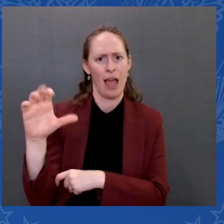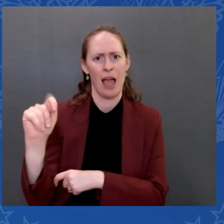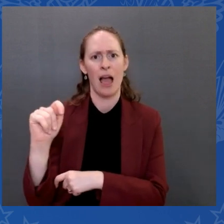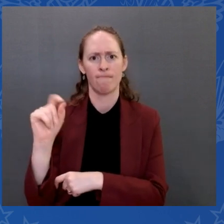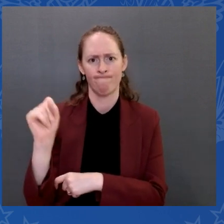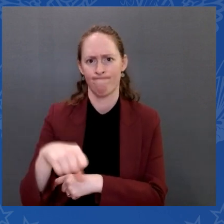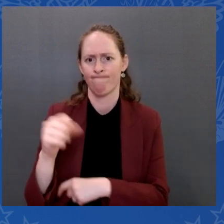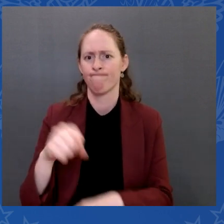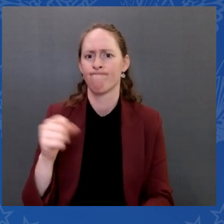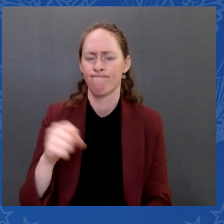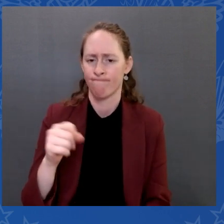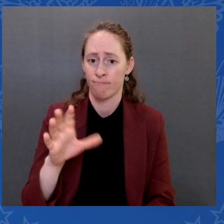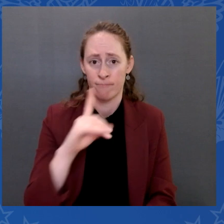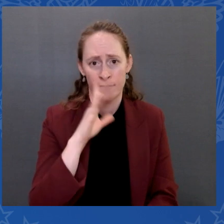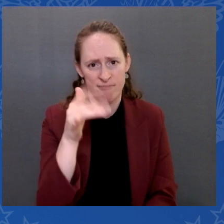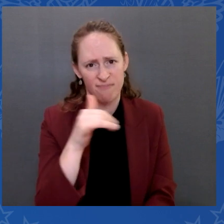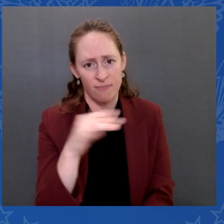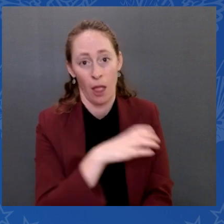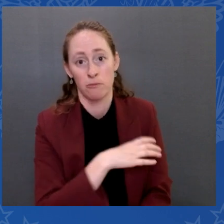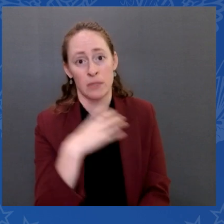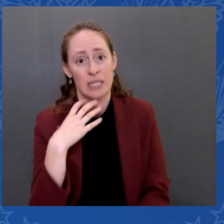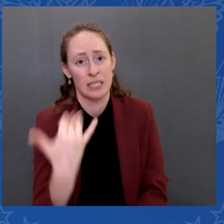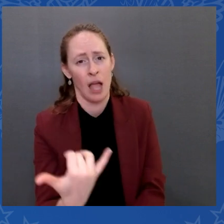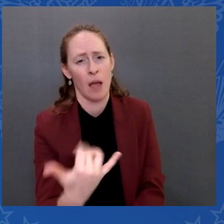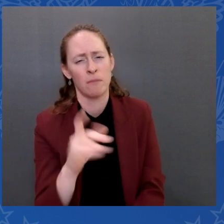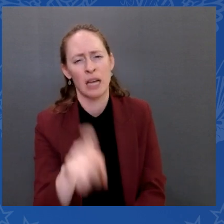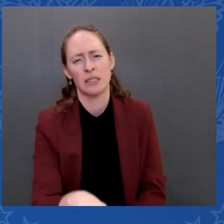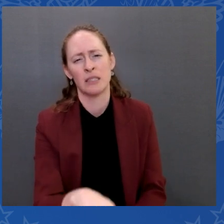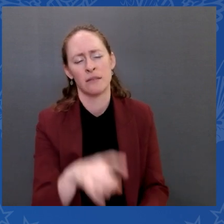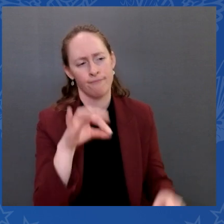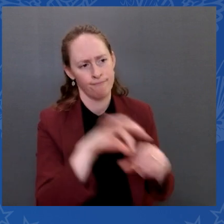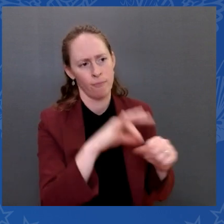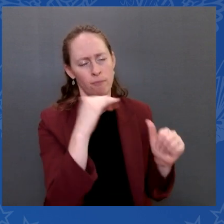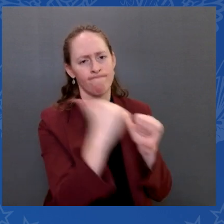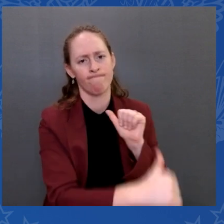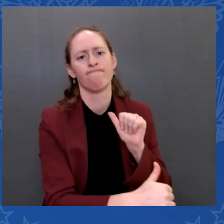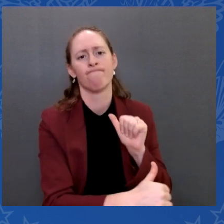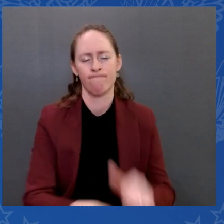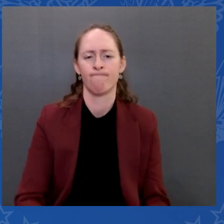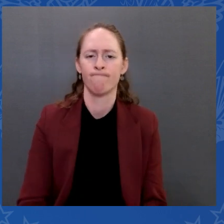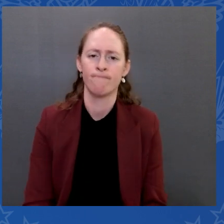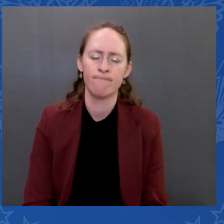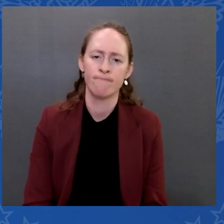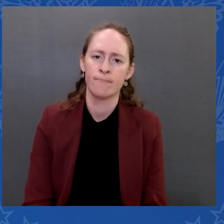and we definitely need manufacturing here in the U.S. to increase our capacity -- you know, we need expanded research